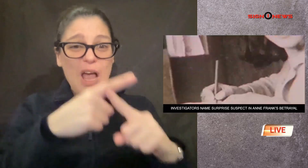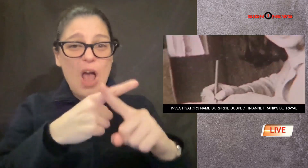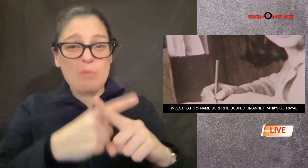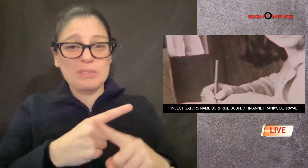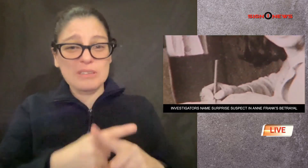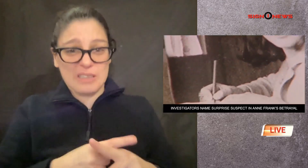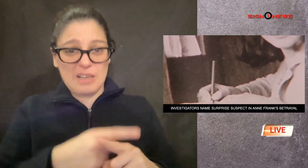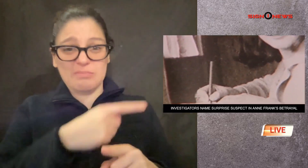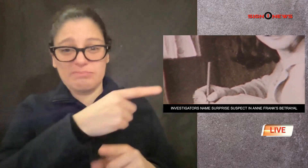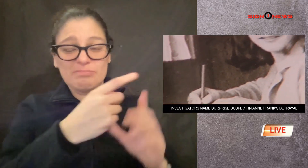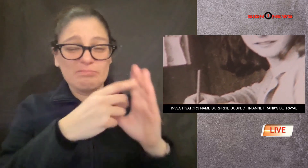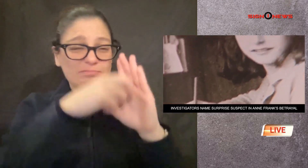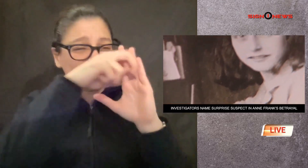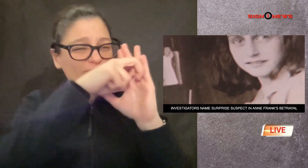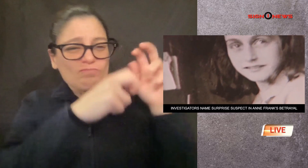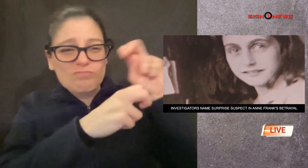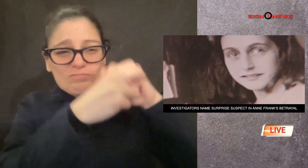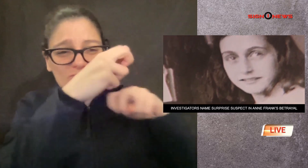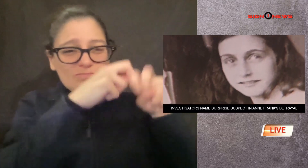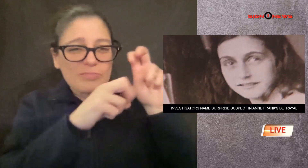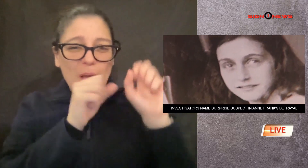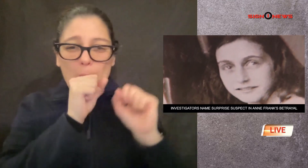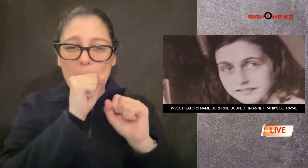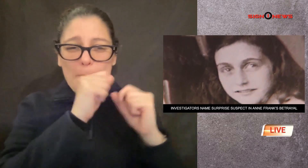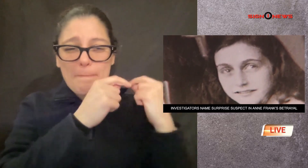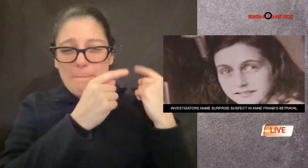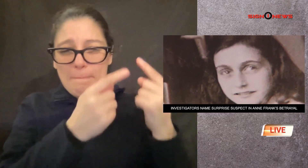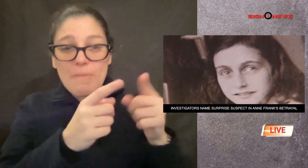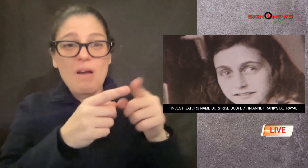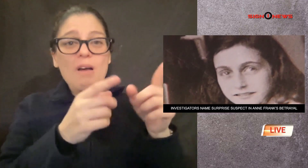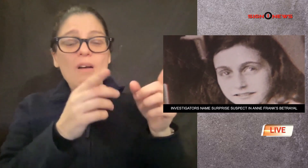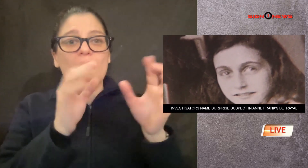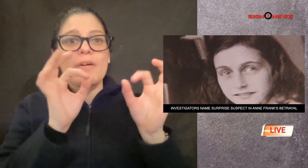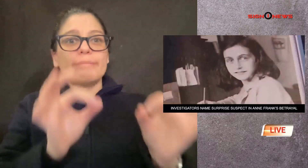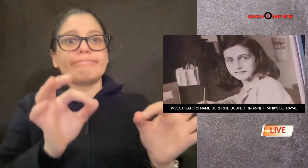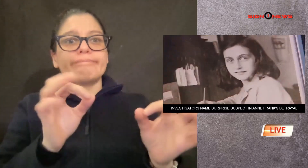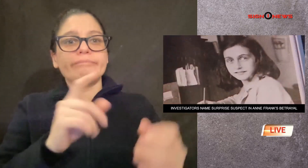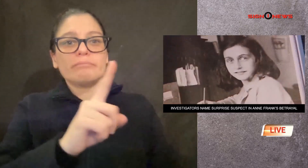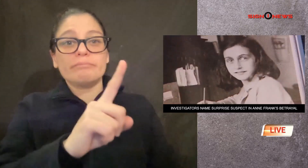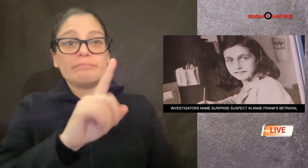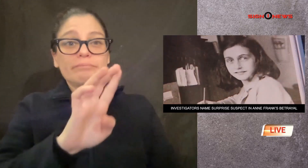Anne Frank's family lived in a secret annex in Amsterdam for nearly 2 years before the